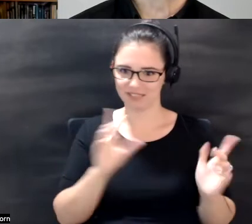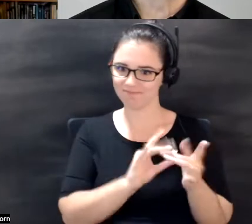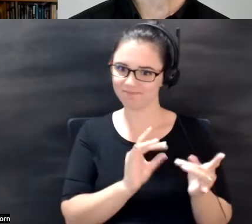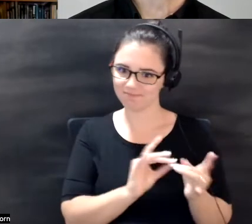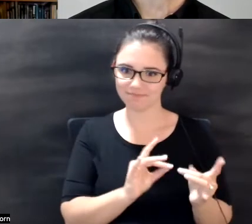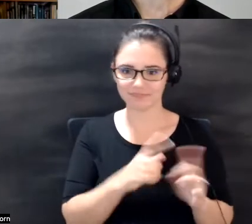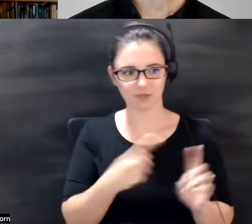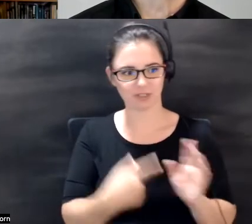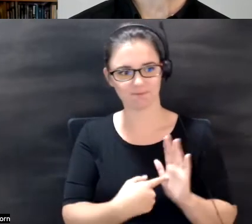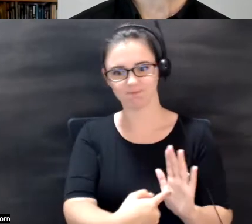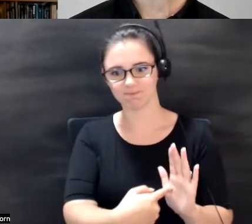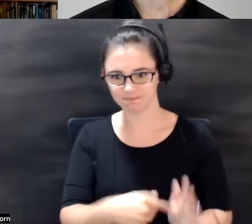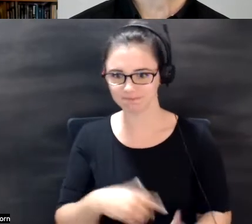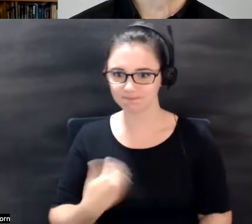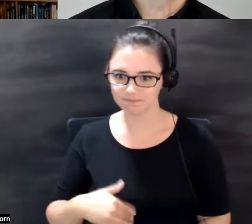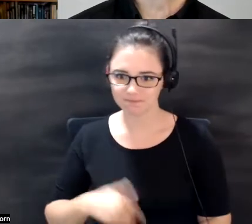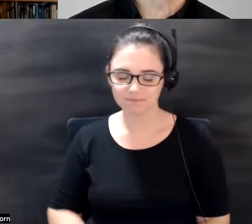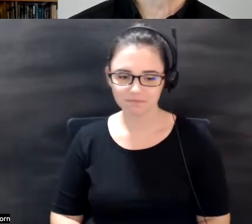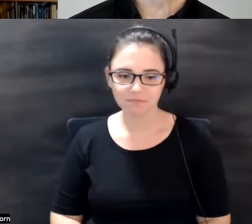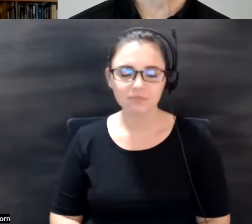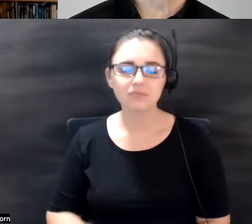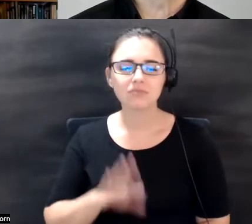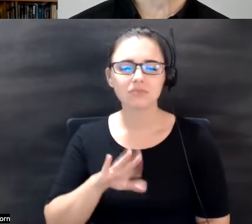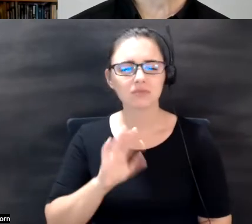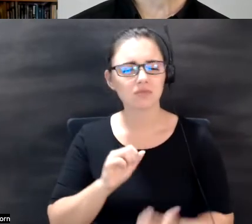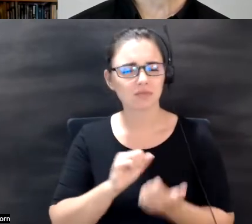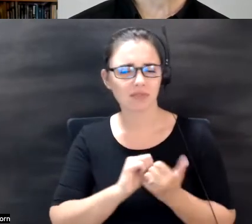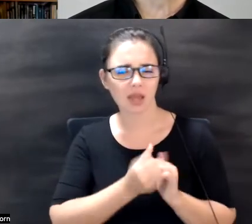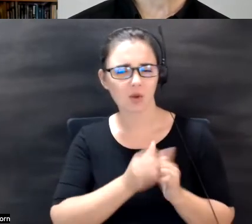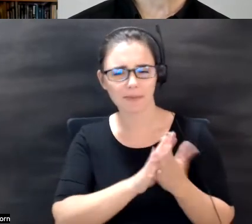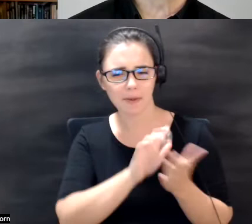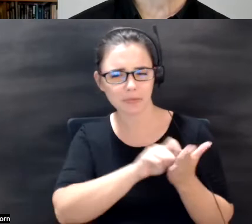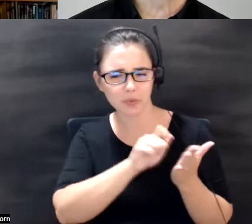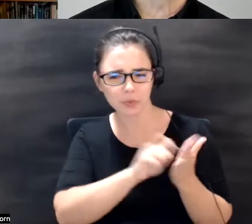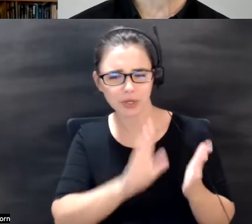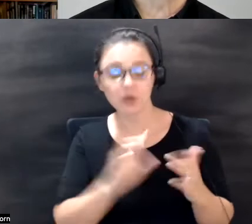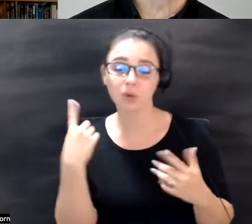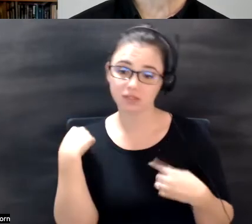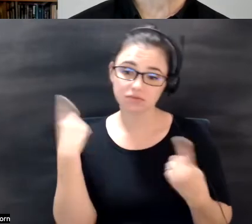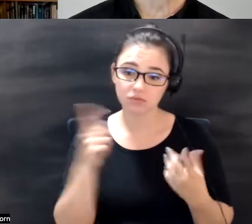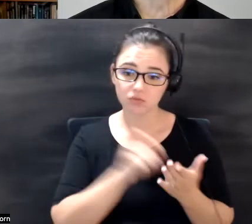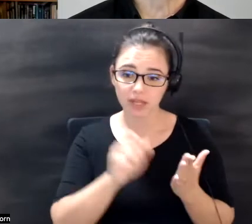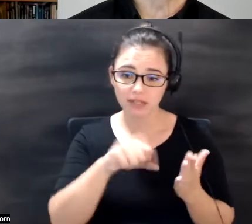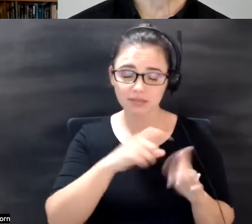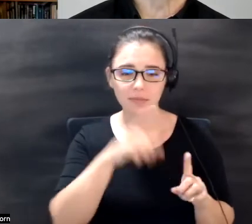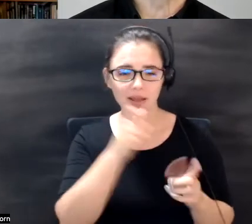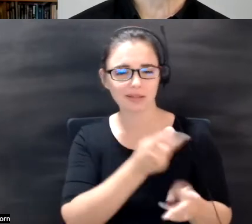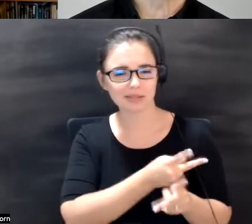So it's, how did you come to be a writer? I mean you always did, right? But because you were keeping your journals, and as a teenager and things.